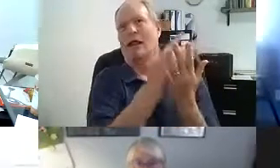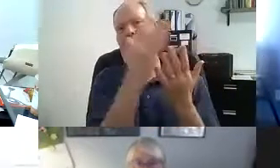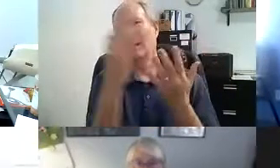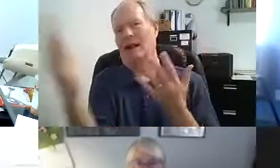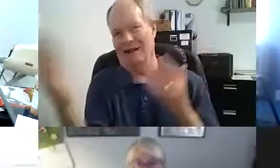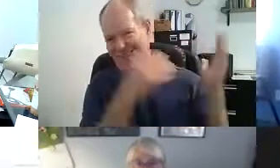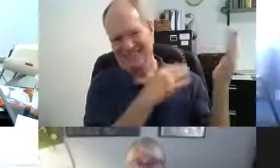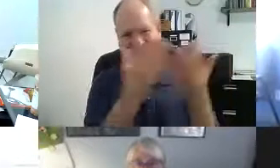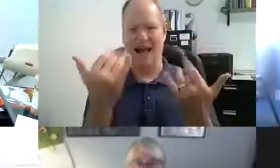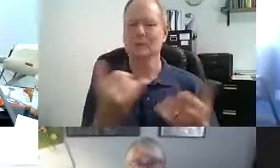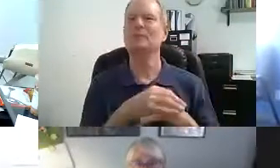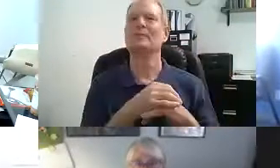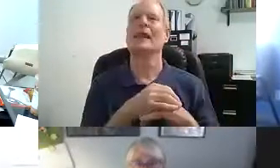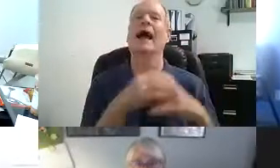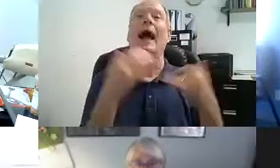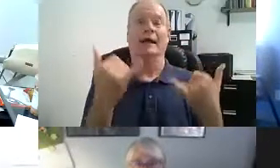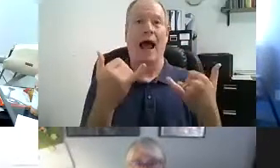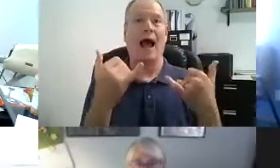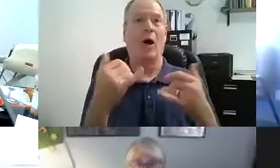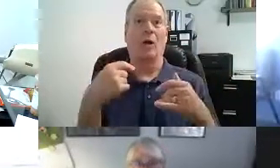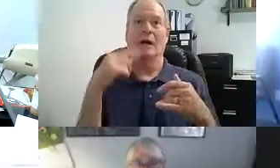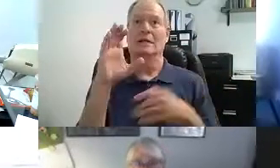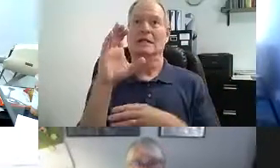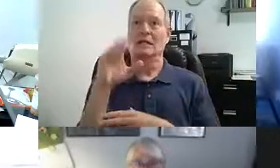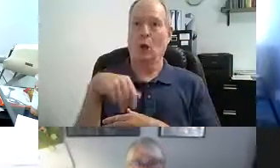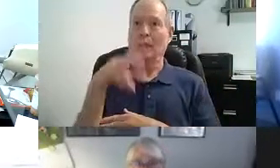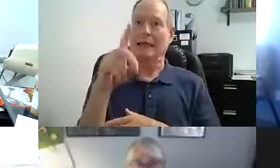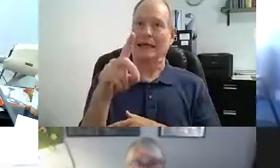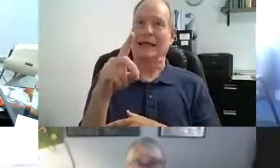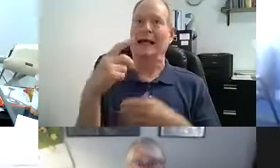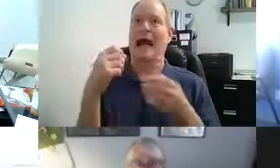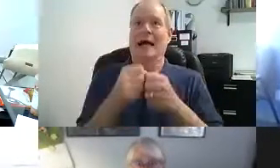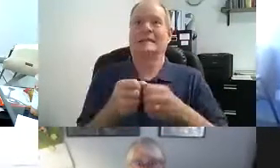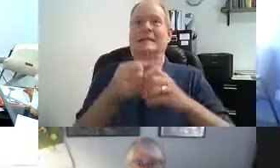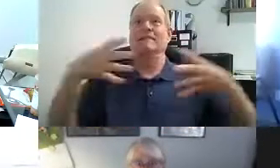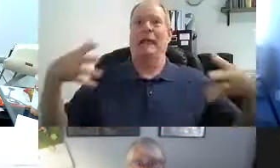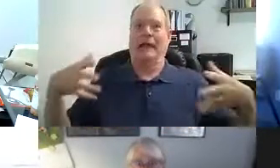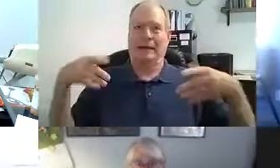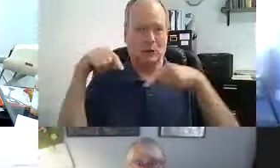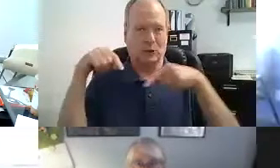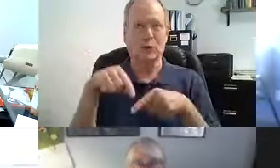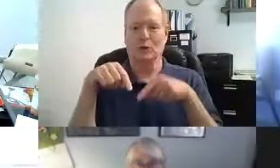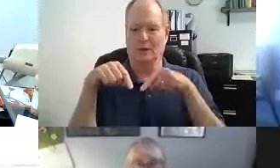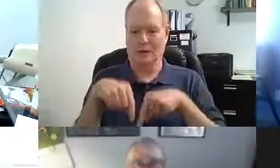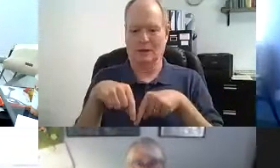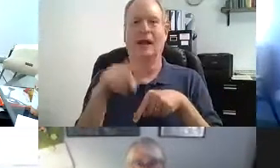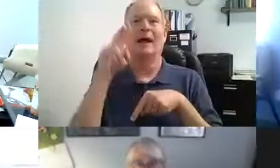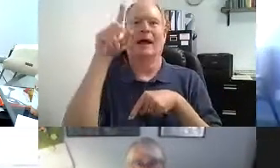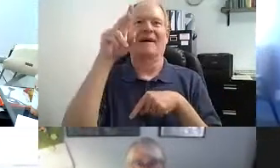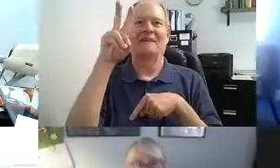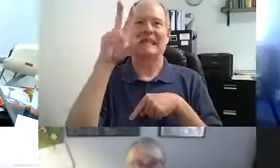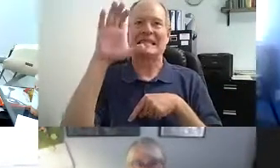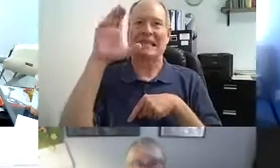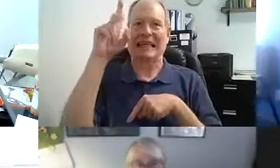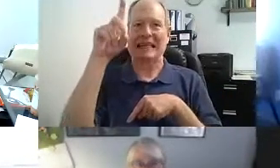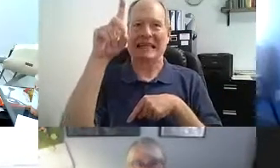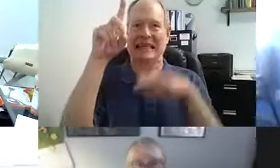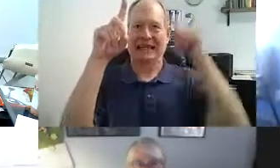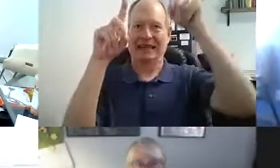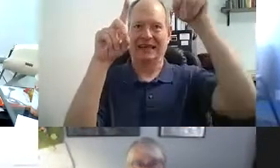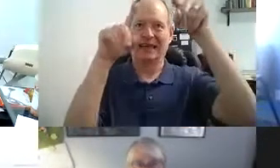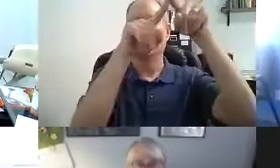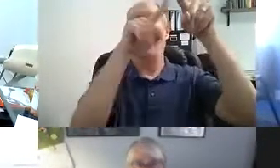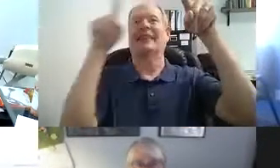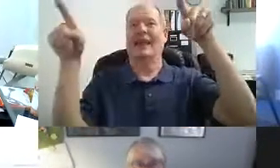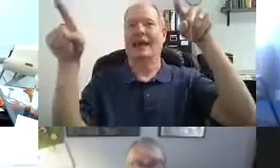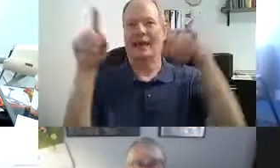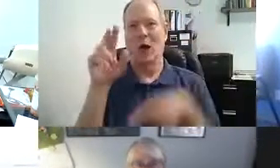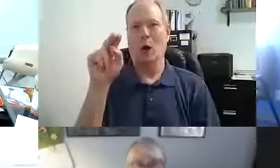So, these years has gone by to today. Now, COPD has expanded to the Valley Center of the Deaf in Phoenix,